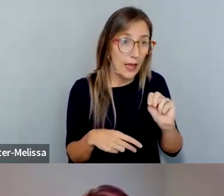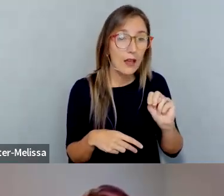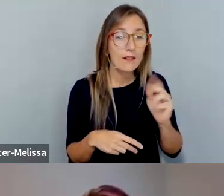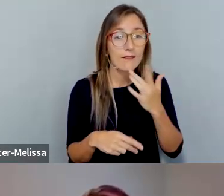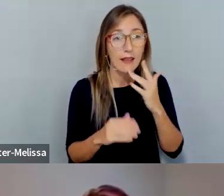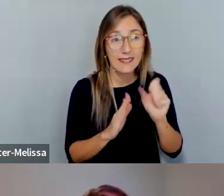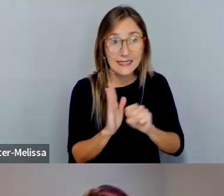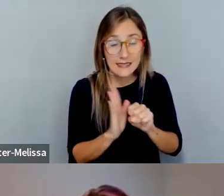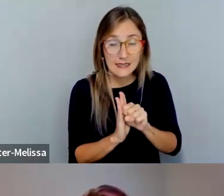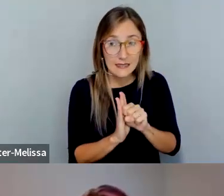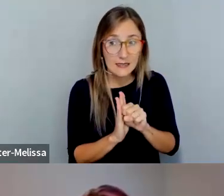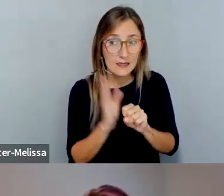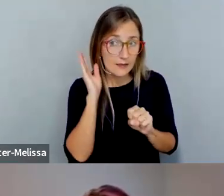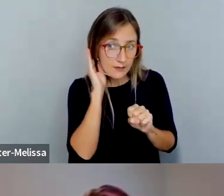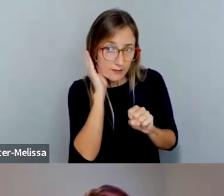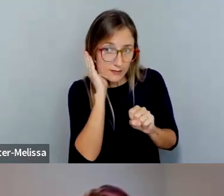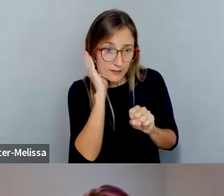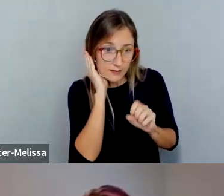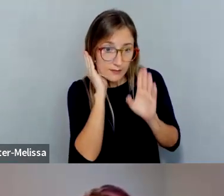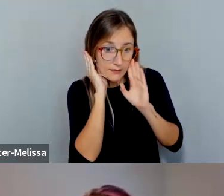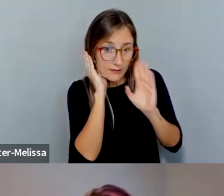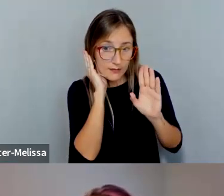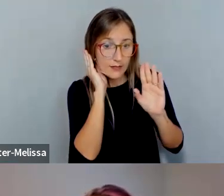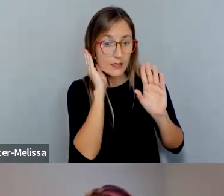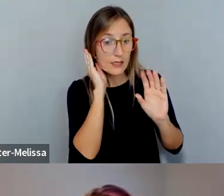We are going to go to Toshiko. You can share your name, your